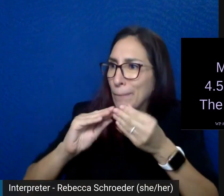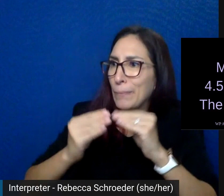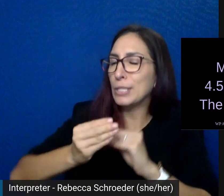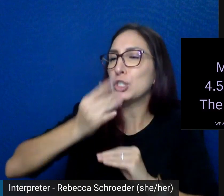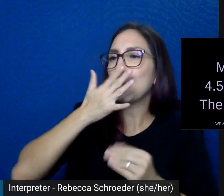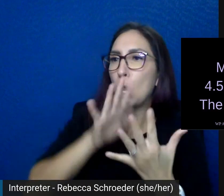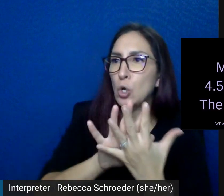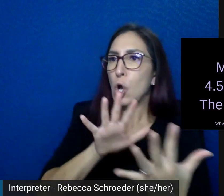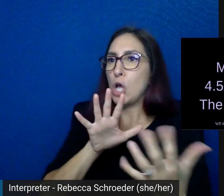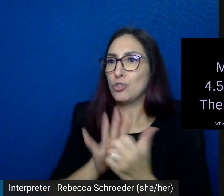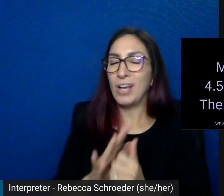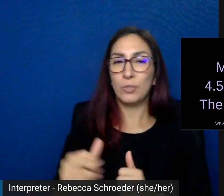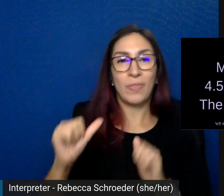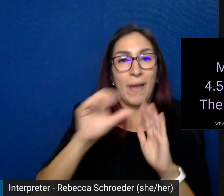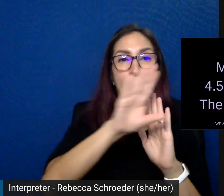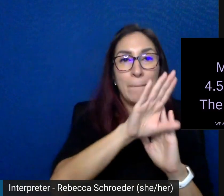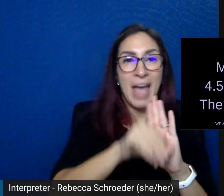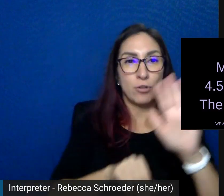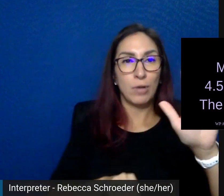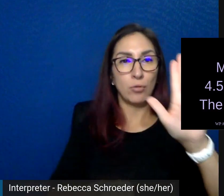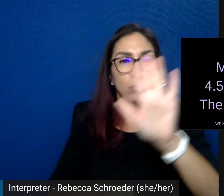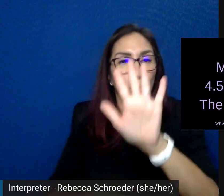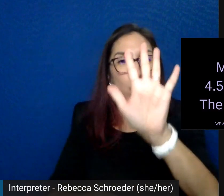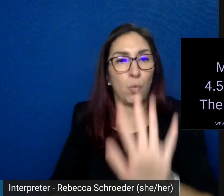and the text you actually have on the website?